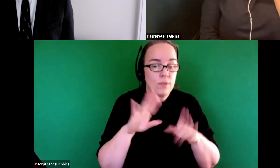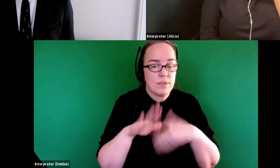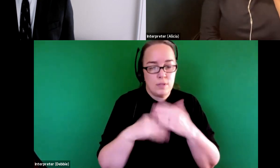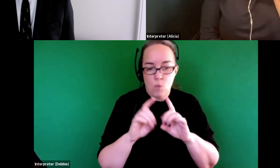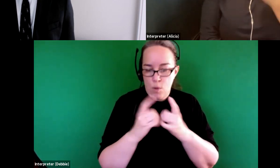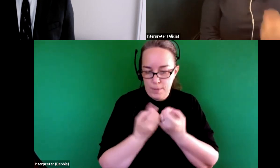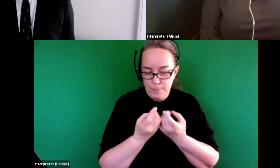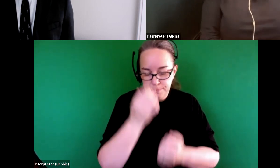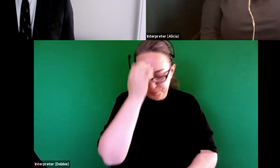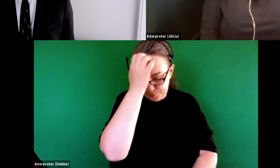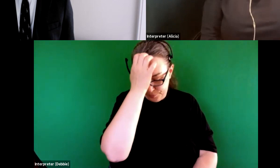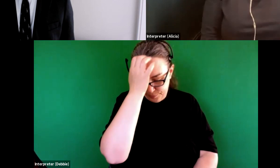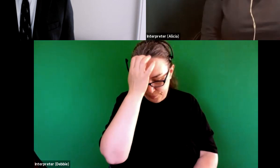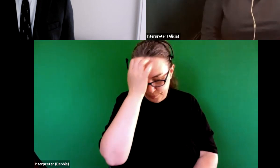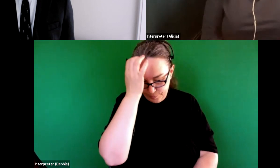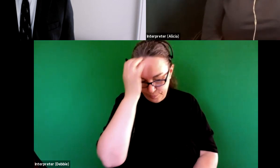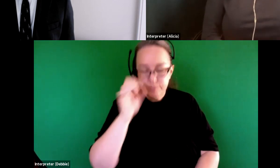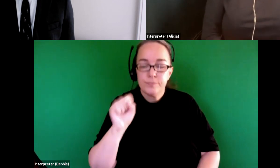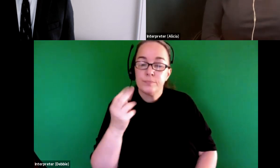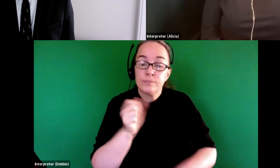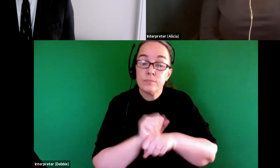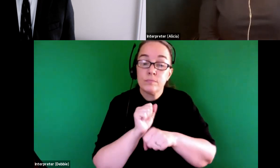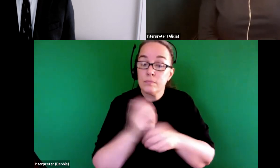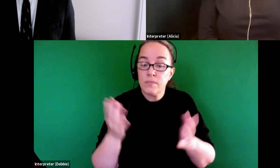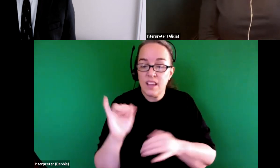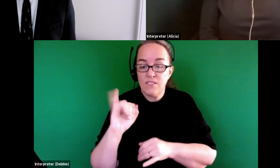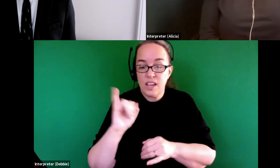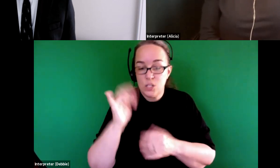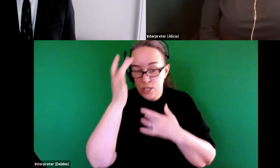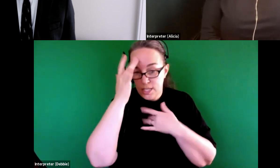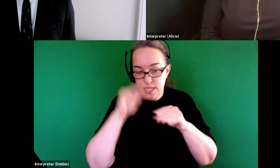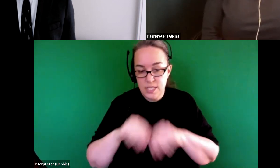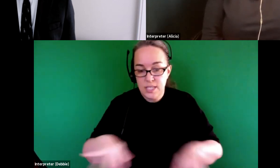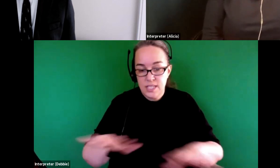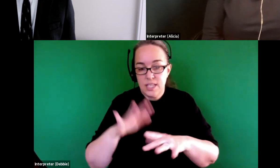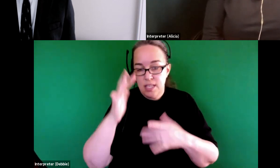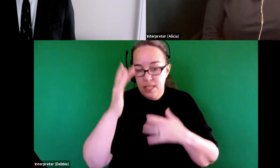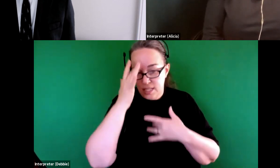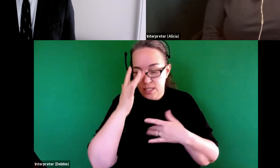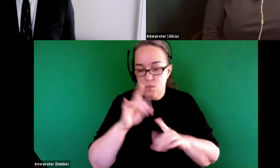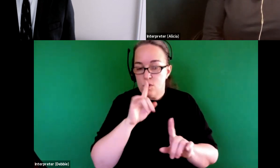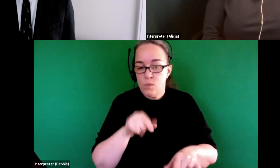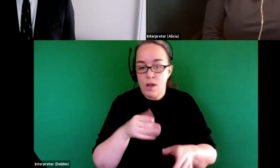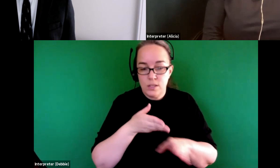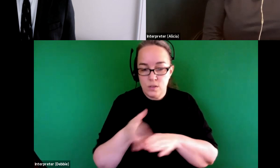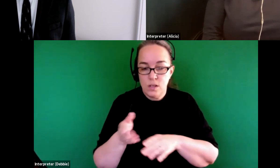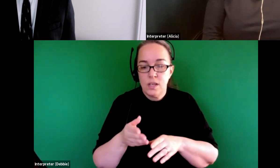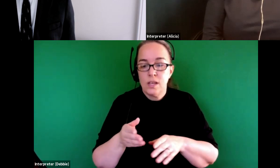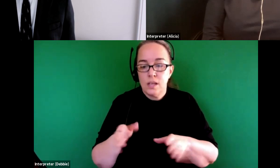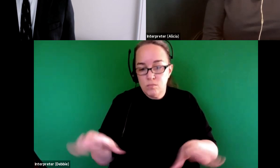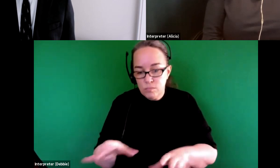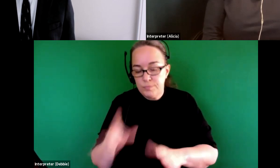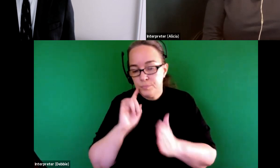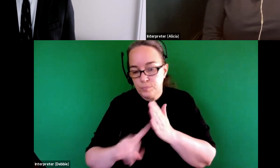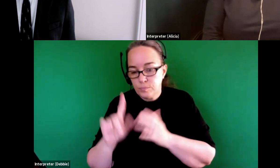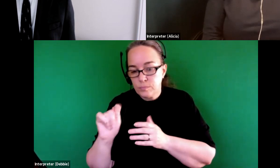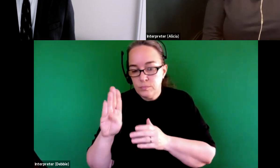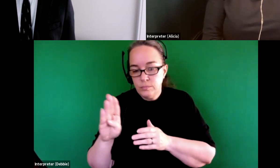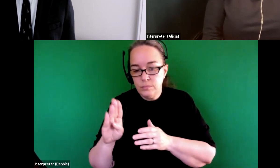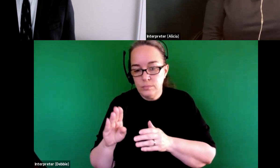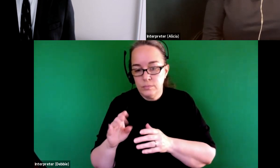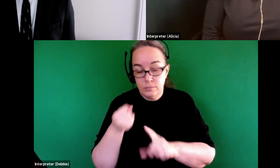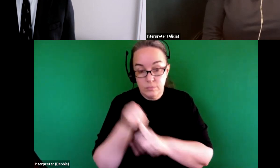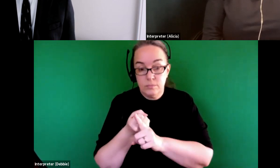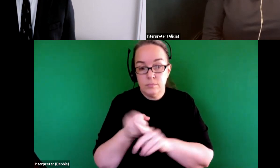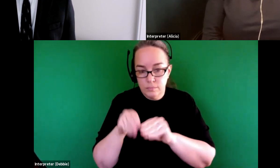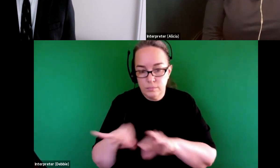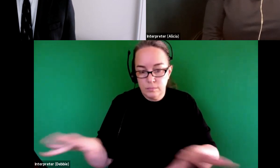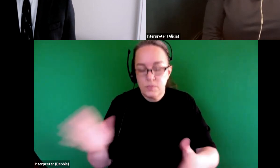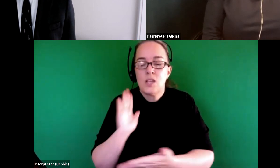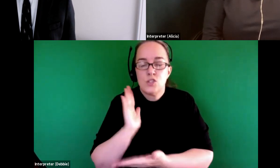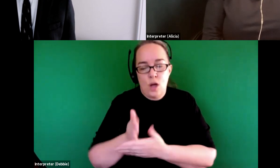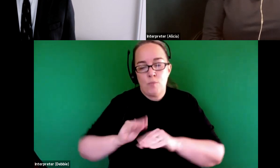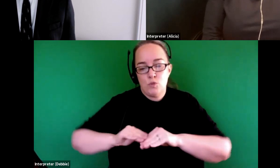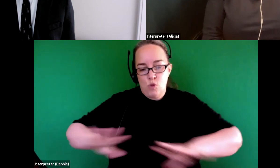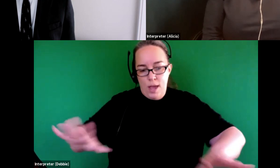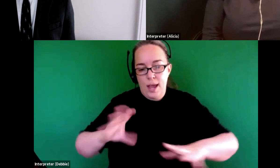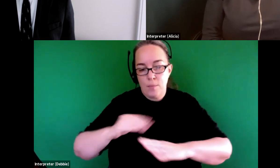Ram Subramaniam (He/him): She serves in the infectious disease and response branch leading efforts to investigate tuberculosis cases and outbreaks to stop there, spread and to prevent disease spread in the Community.